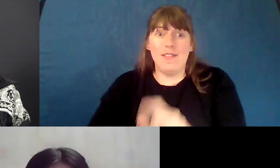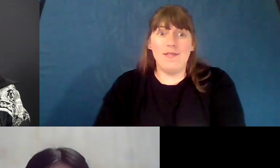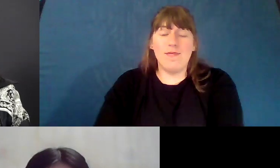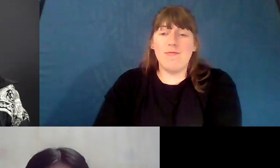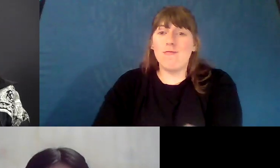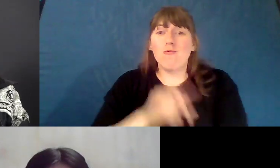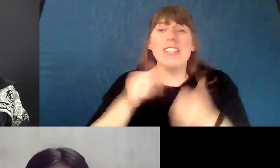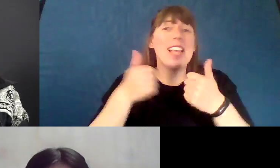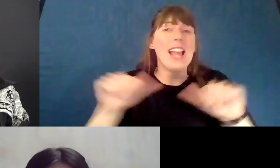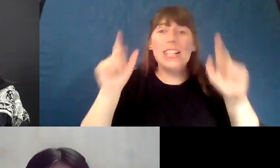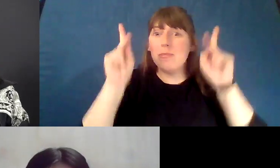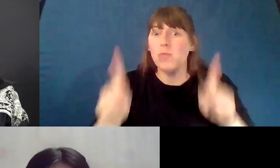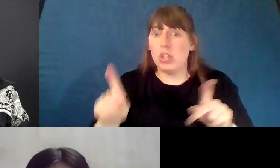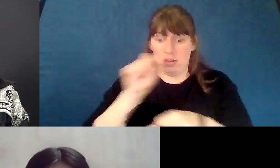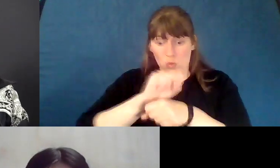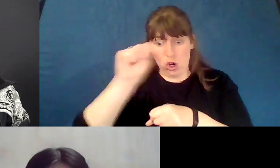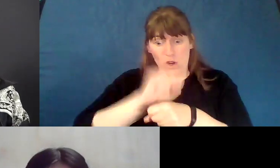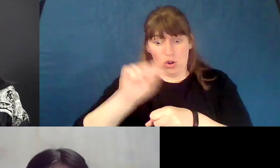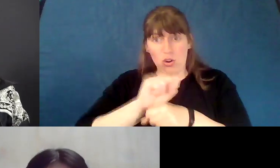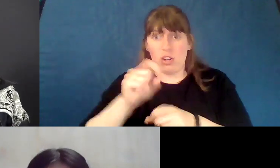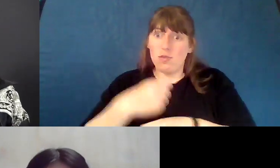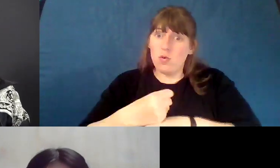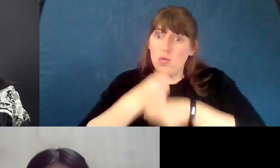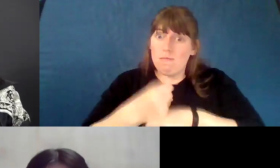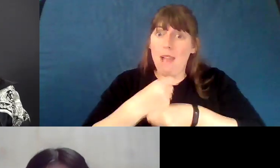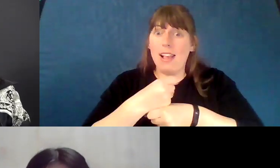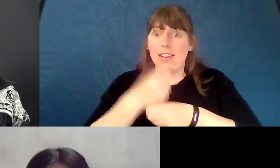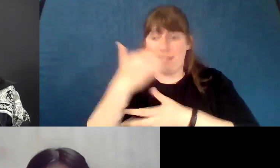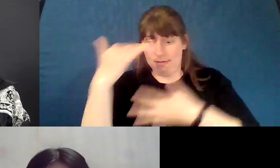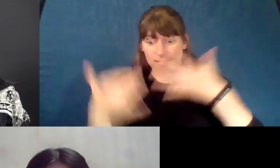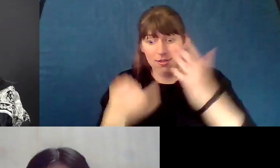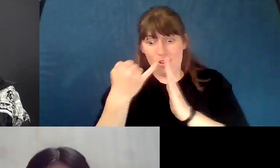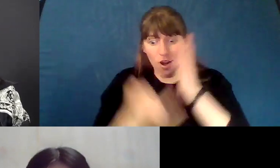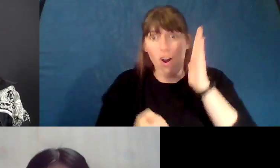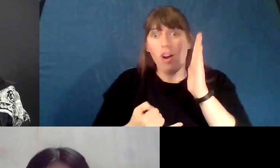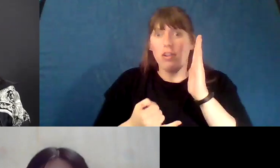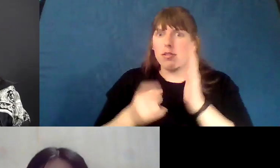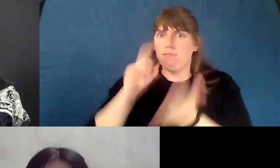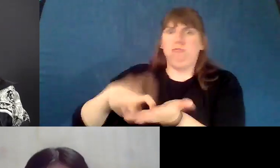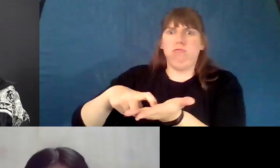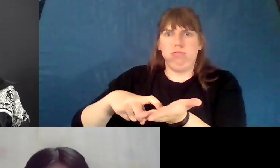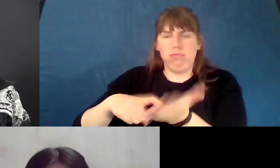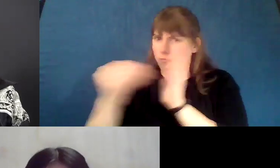any hours of work making the pieces should be credited, it should be on the didactics, should be